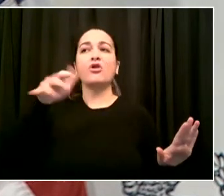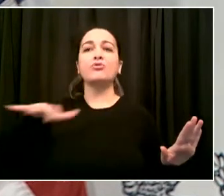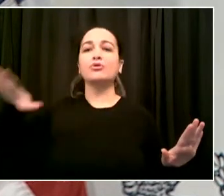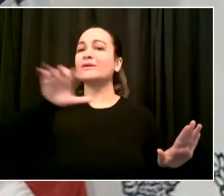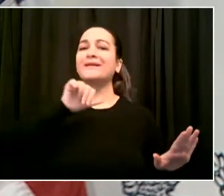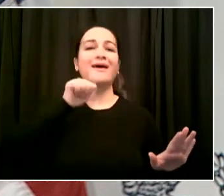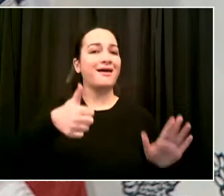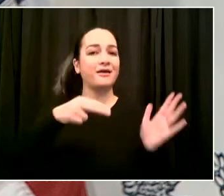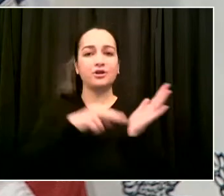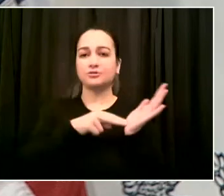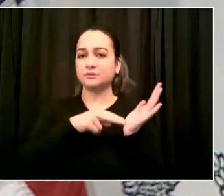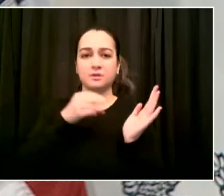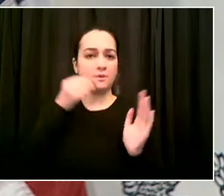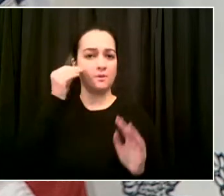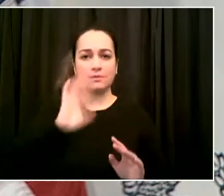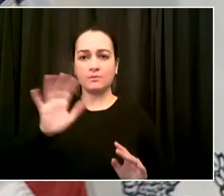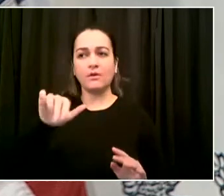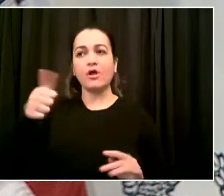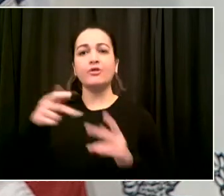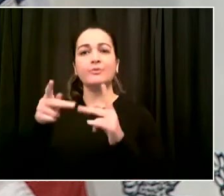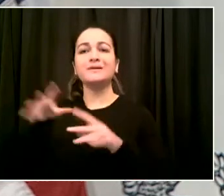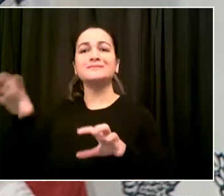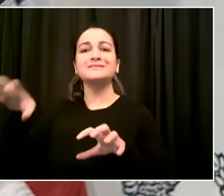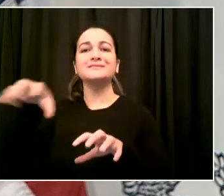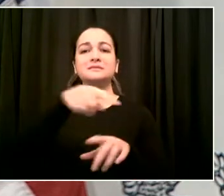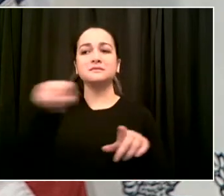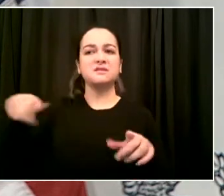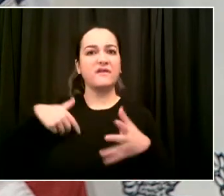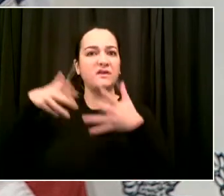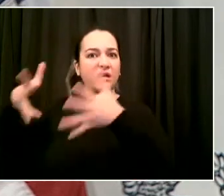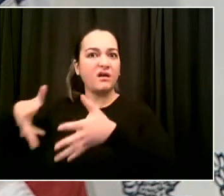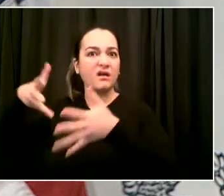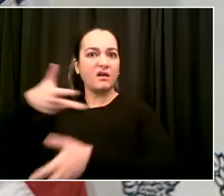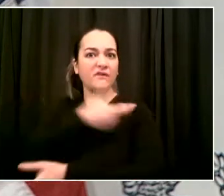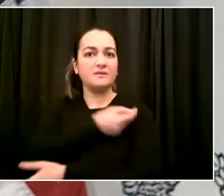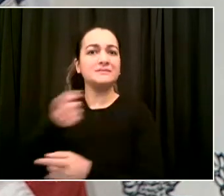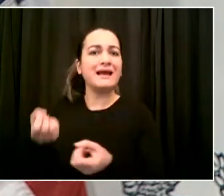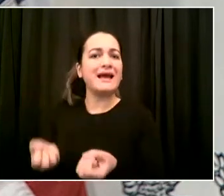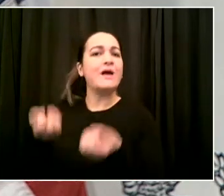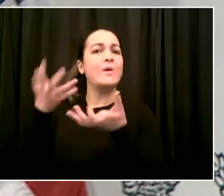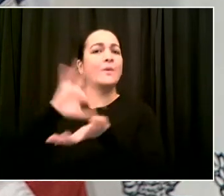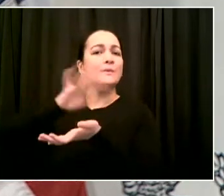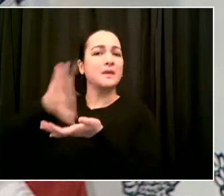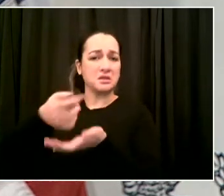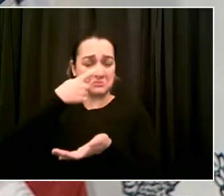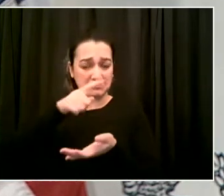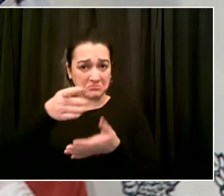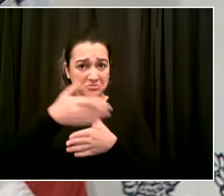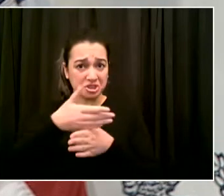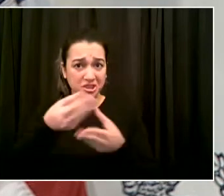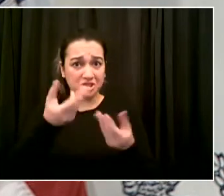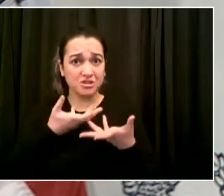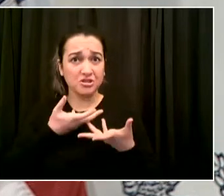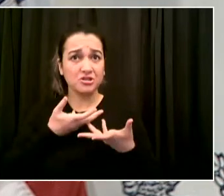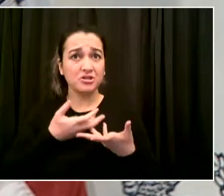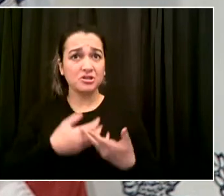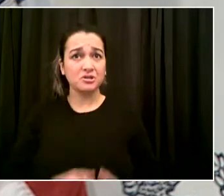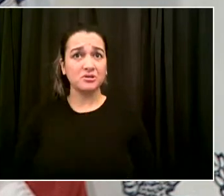WHATEVER REASON PEOPLE AREN'T SHOWING UP FOR THEIR APPOINTMENTS OR THERE IS EXTRA DOSES IN THE BOTTLE, WE HAVE SEEN REPORTING THAT THERE ARE WWIGEHTLESS AT T UYOR R ONE E SITE